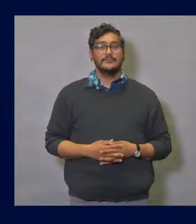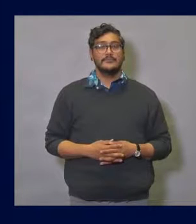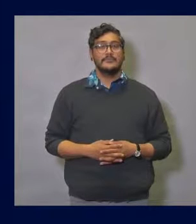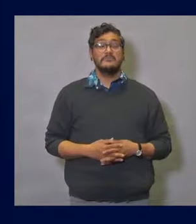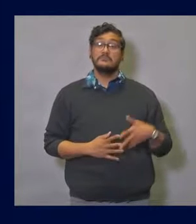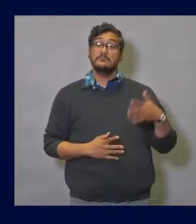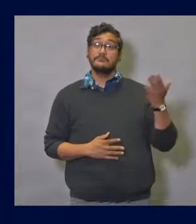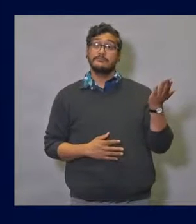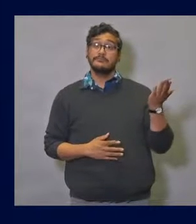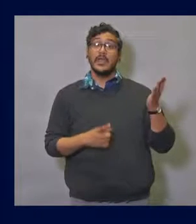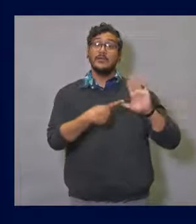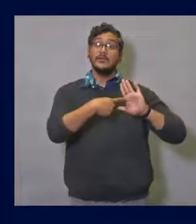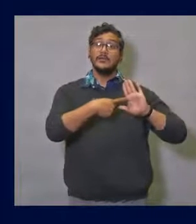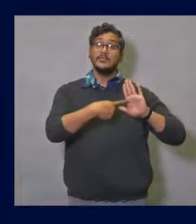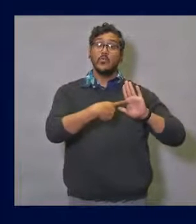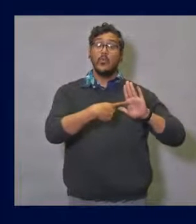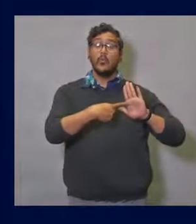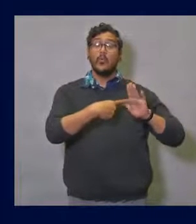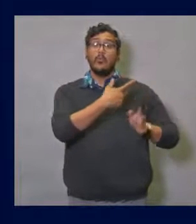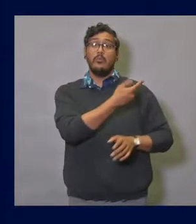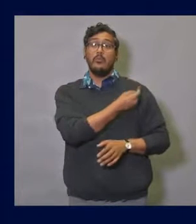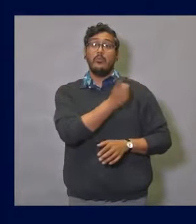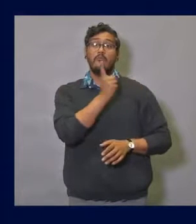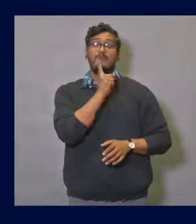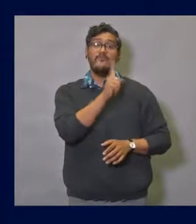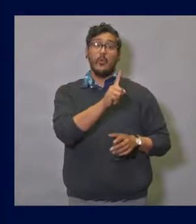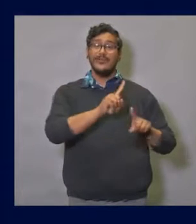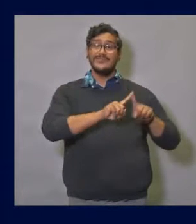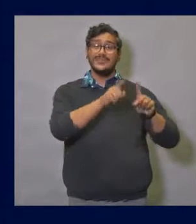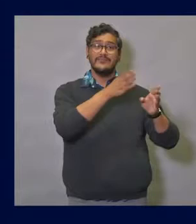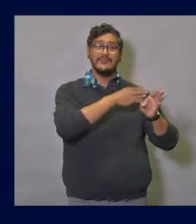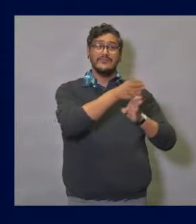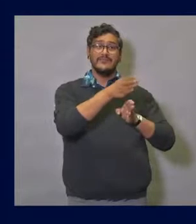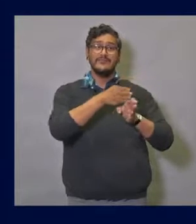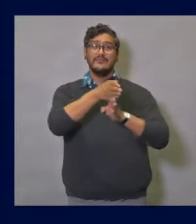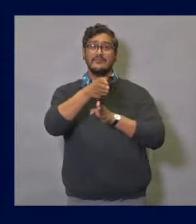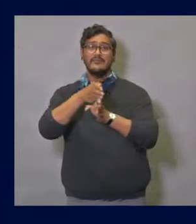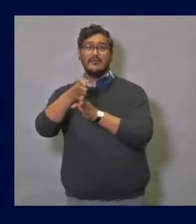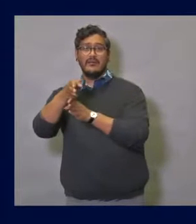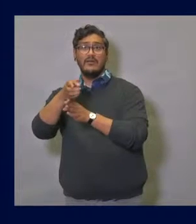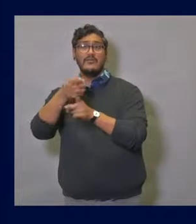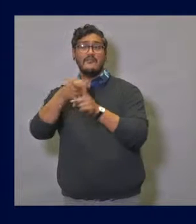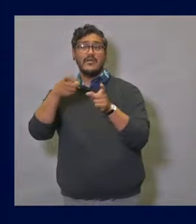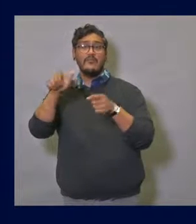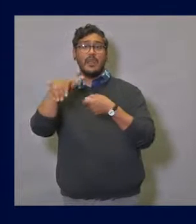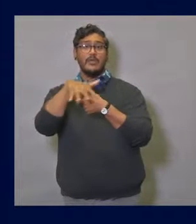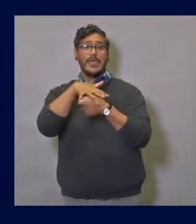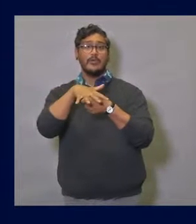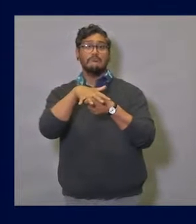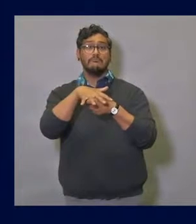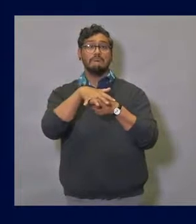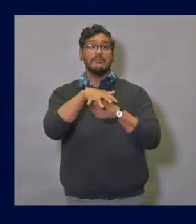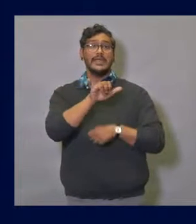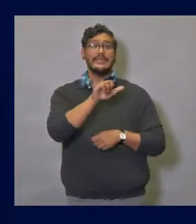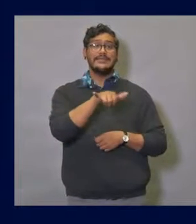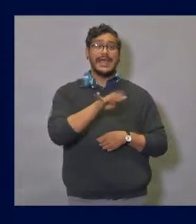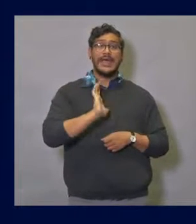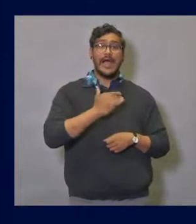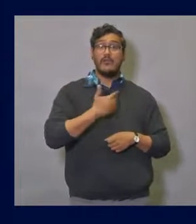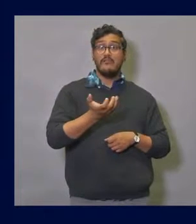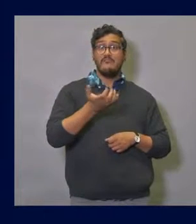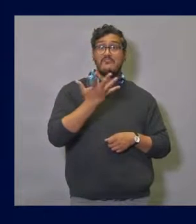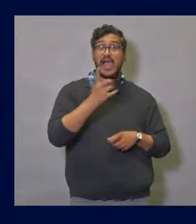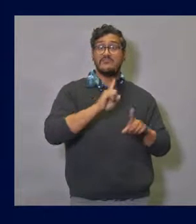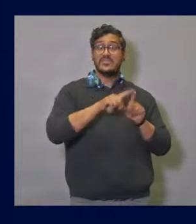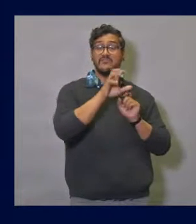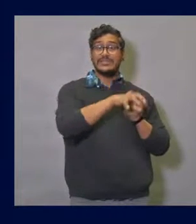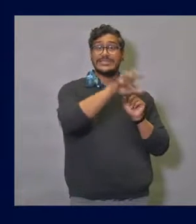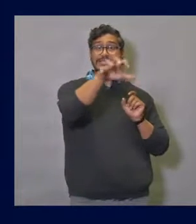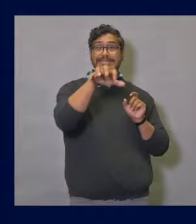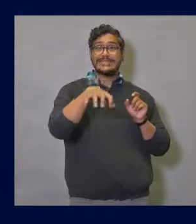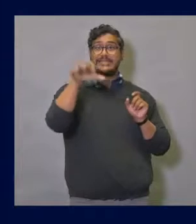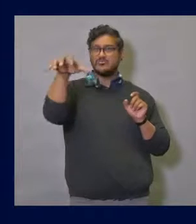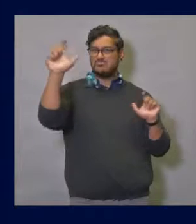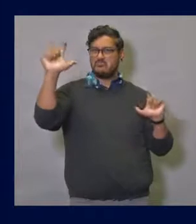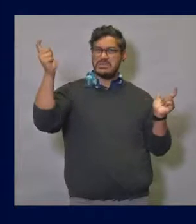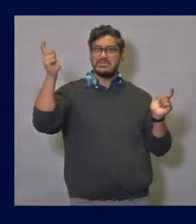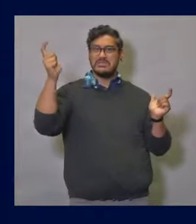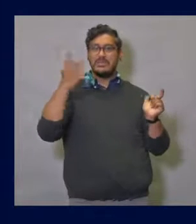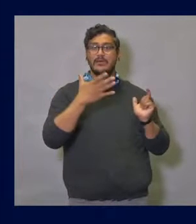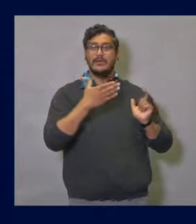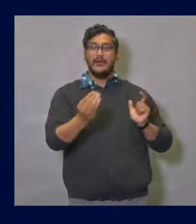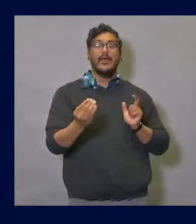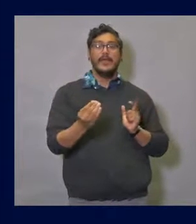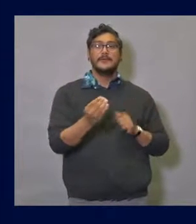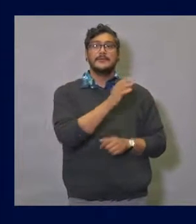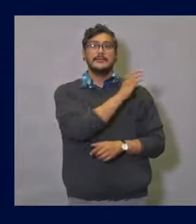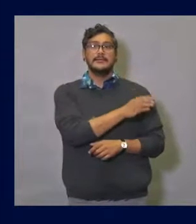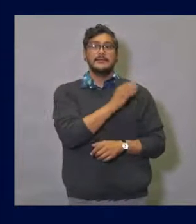CUIDADO INFANTIL.